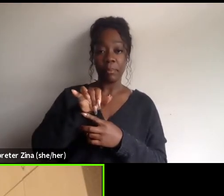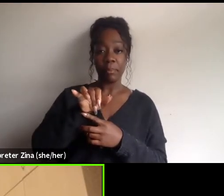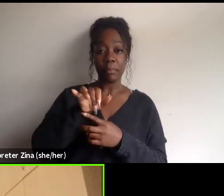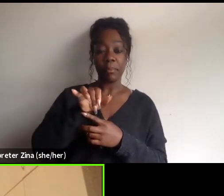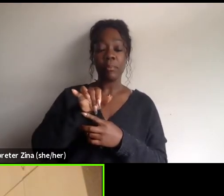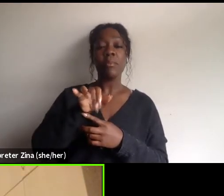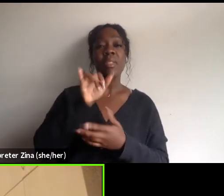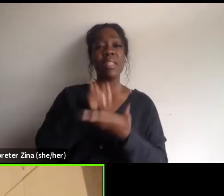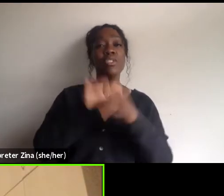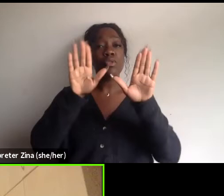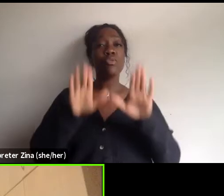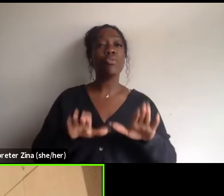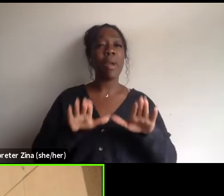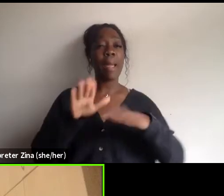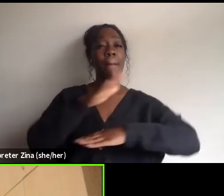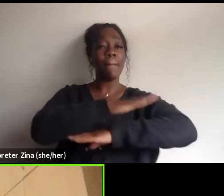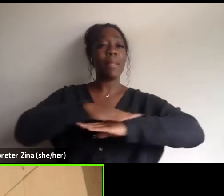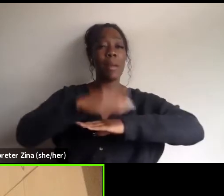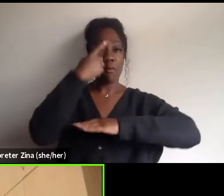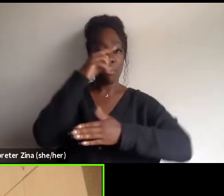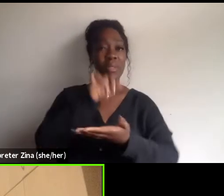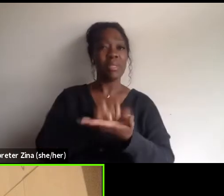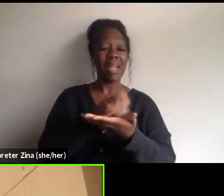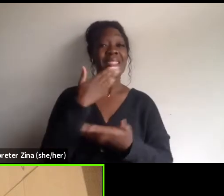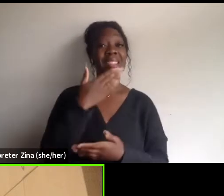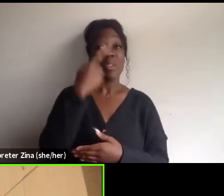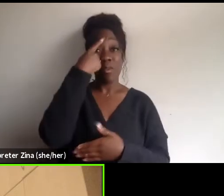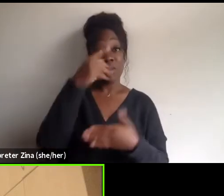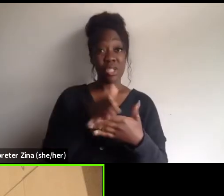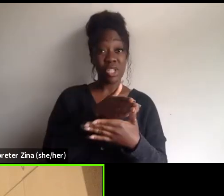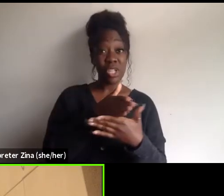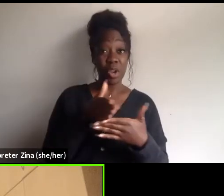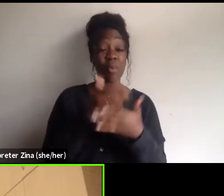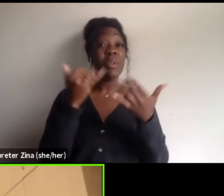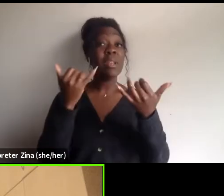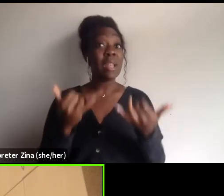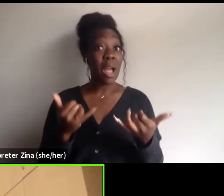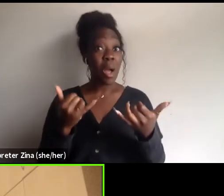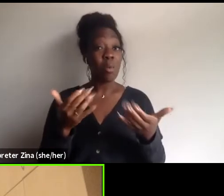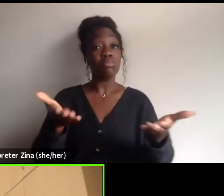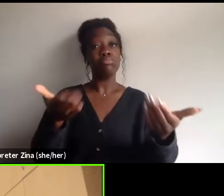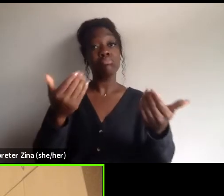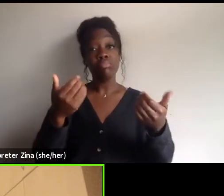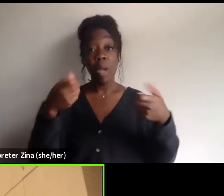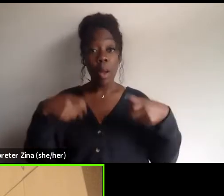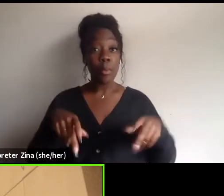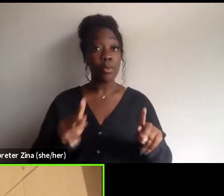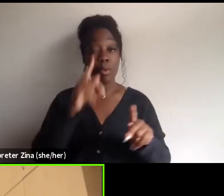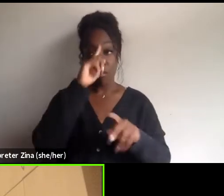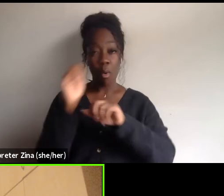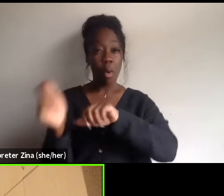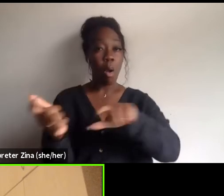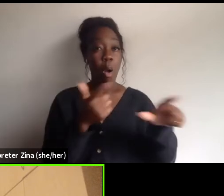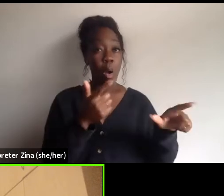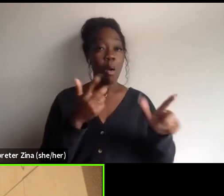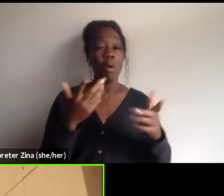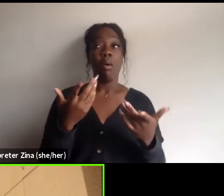So I want to open this opportunity up to all our viewers. If you are tuned in, on any of our Facebook pages or on the HowlRound site,